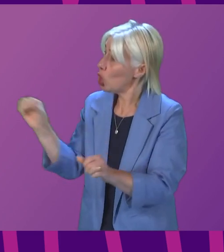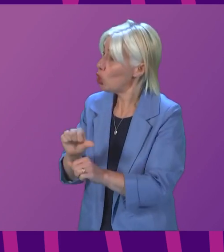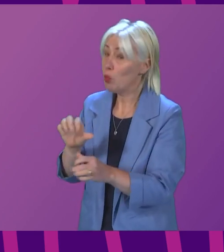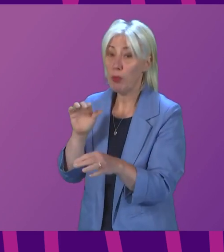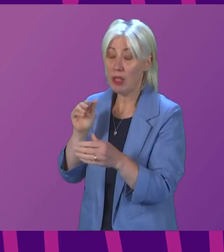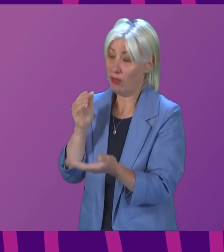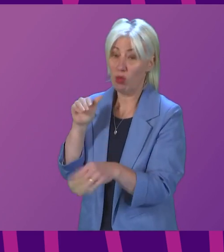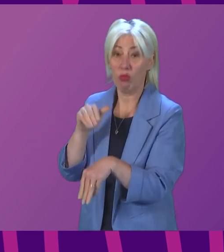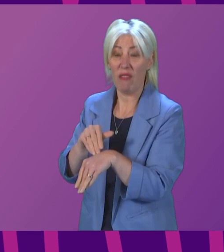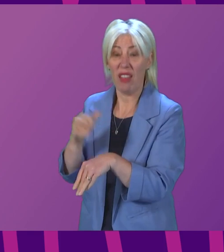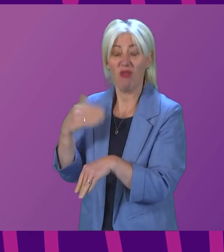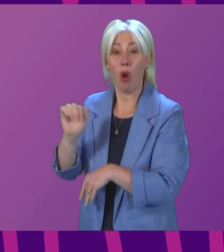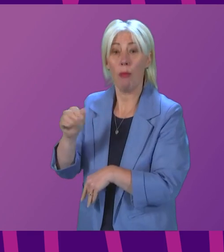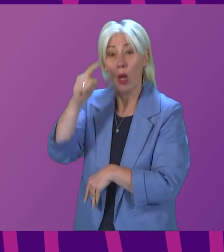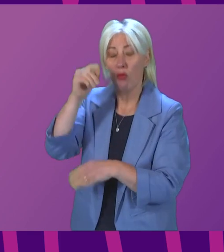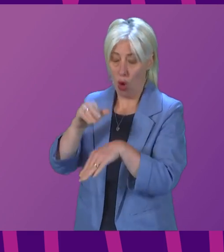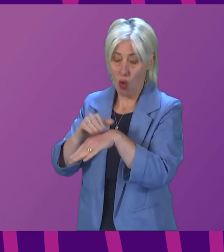would take a very dim view of any evidence that that was happening.